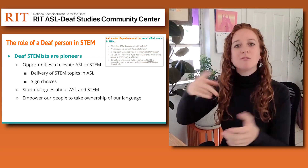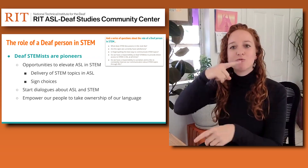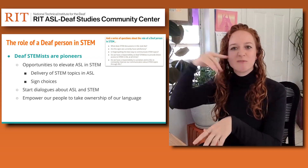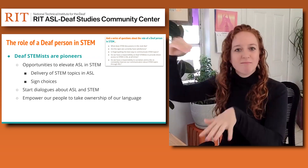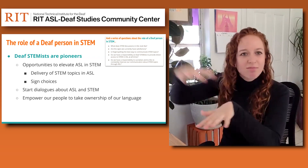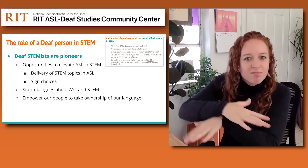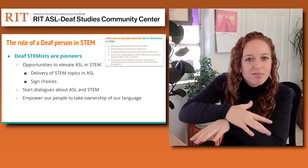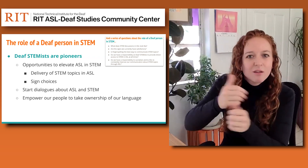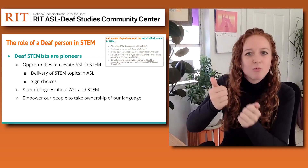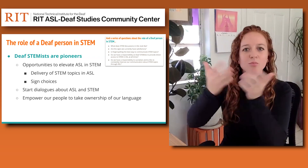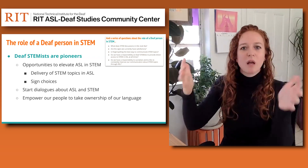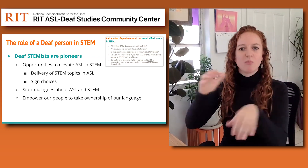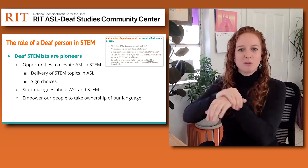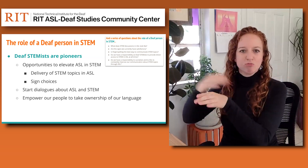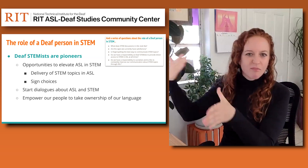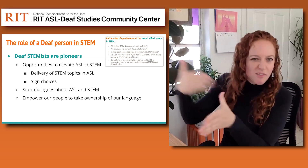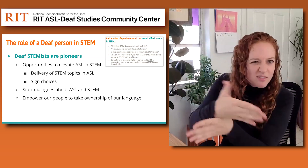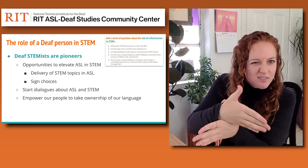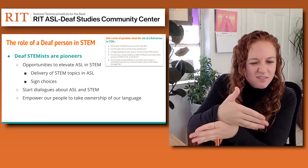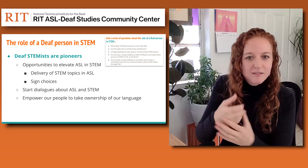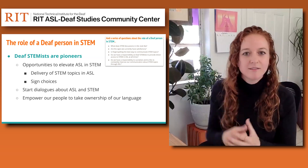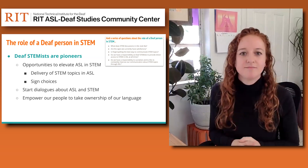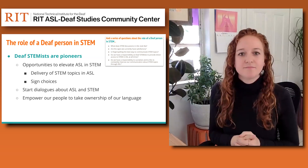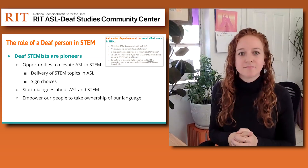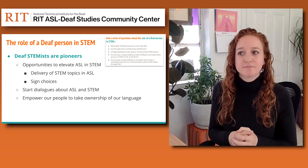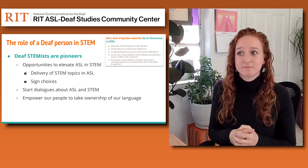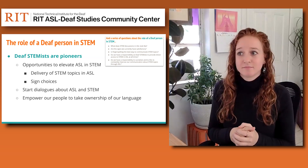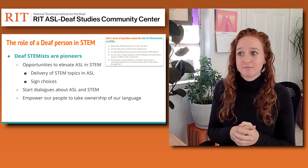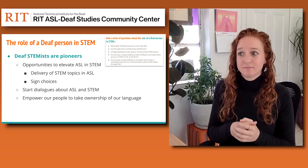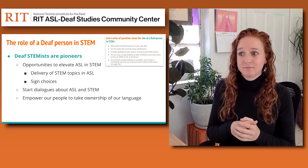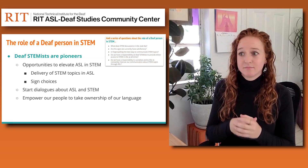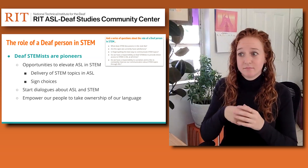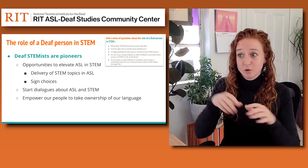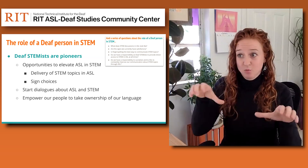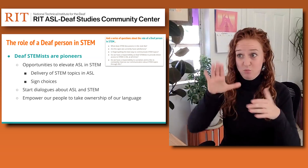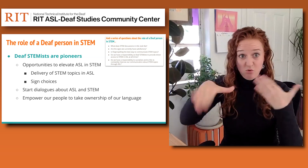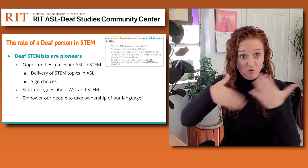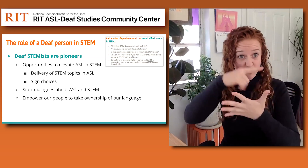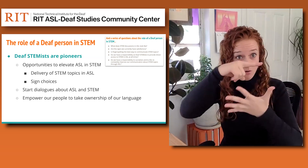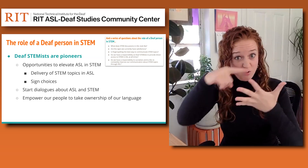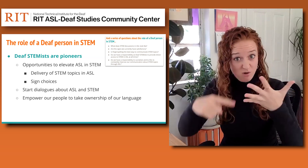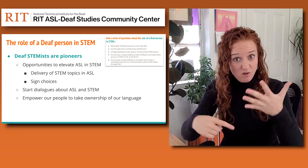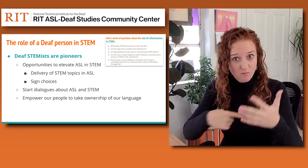without hearing influence, without interference from English?